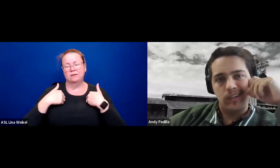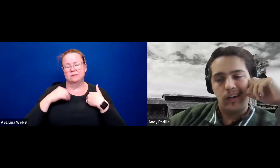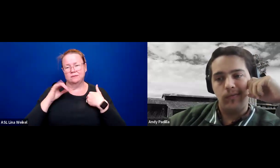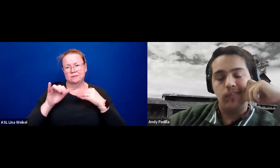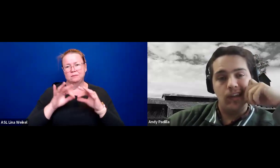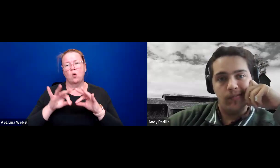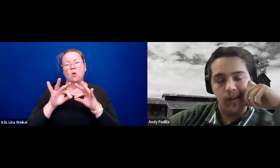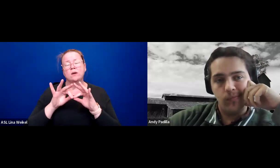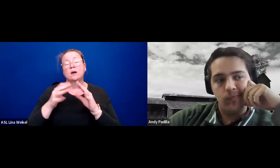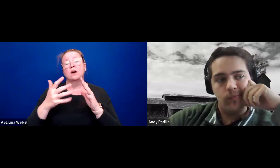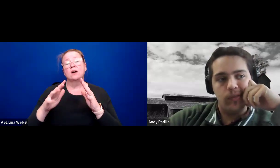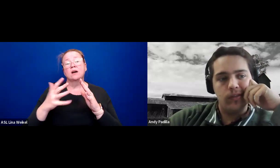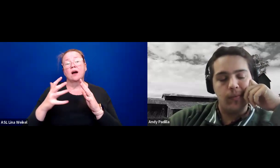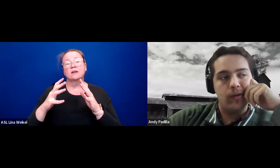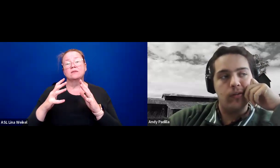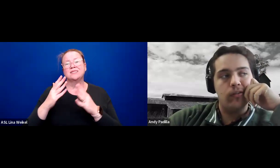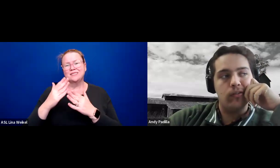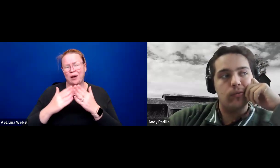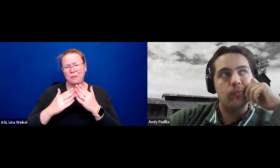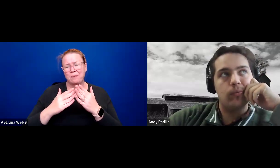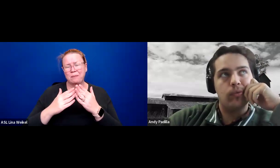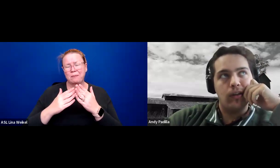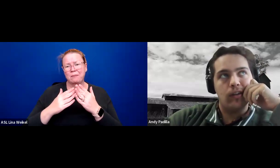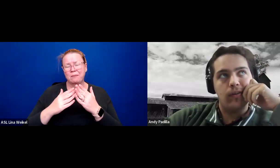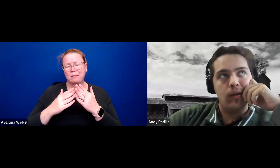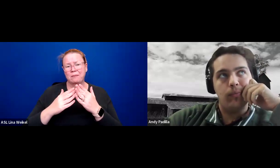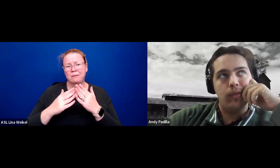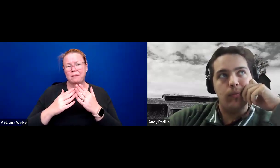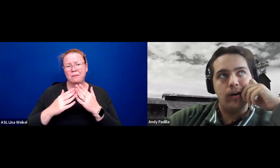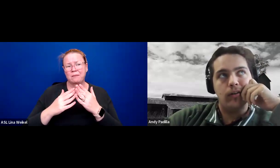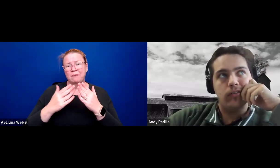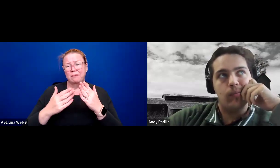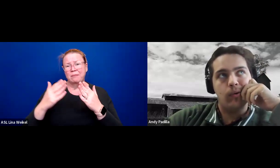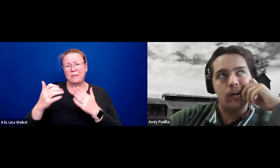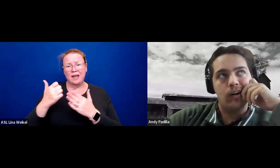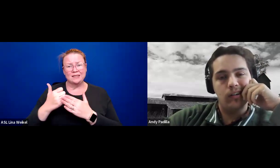Andy Padilla: kind of some of them. Andy Padilla: Some of those Andy Padilla: things that have helped build the partnership with